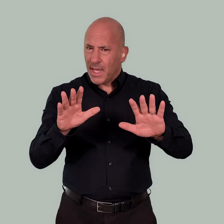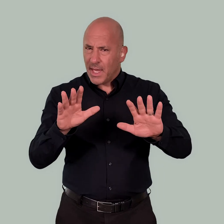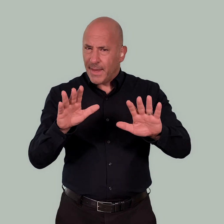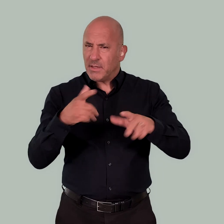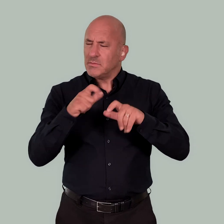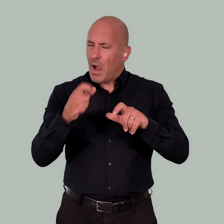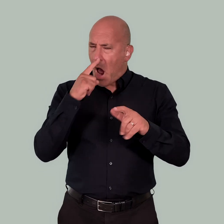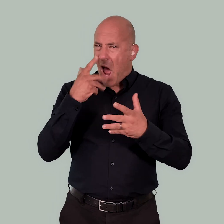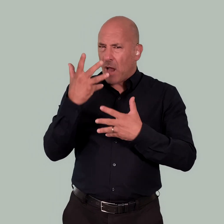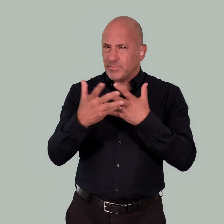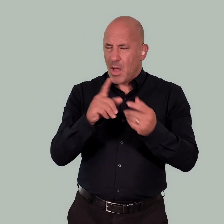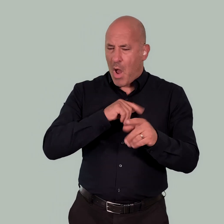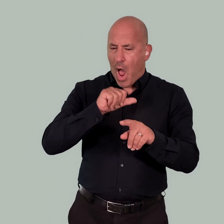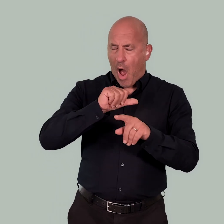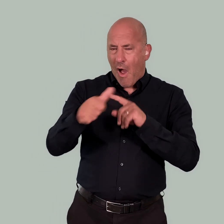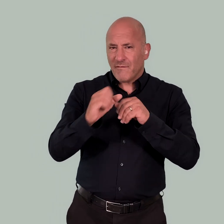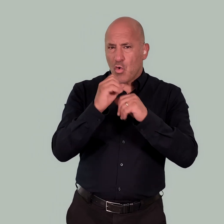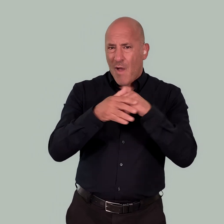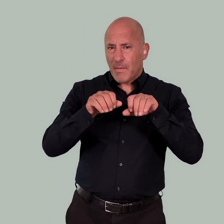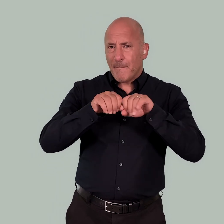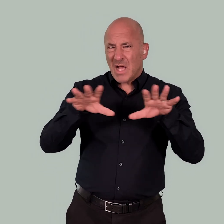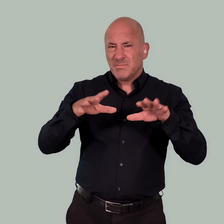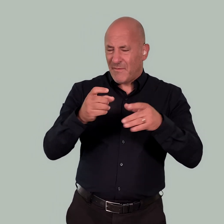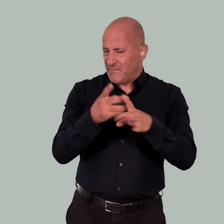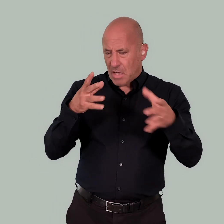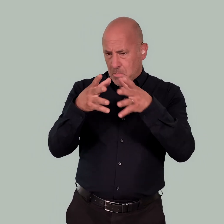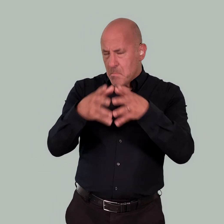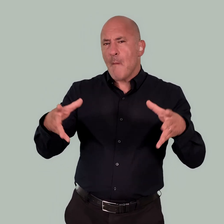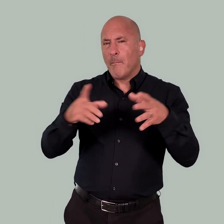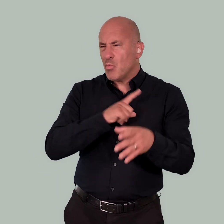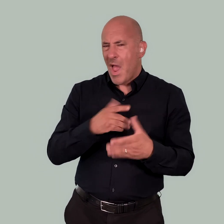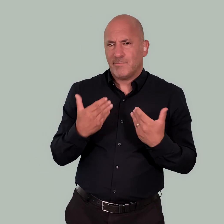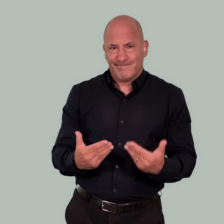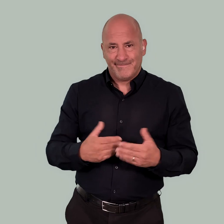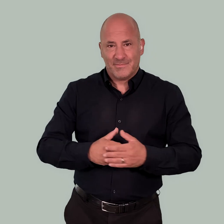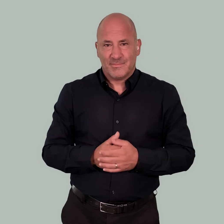and is not sufficient to explain the faster increases post-pandemic.